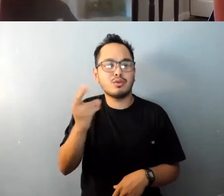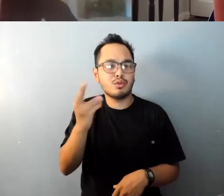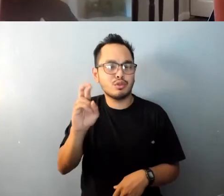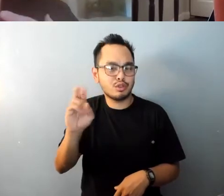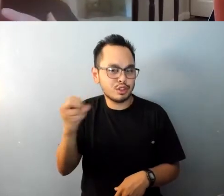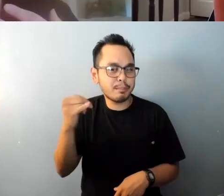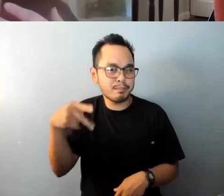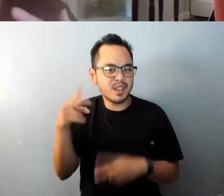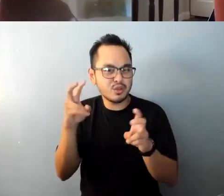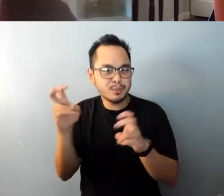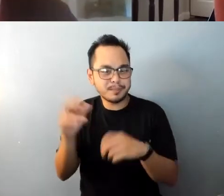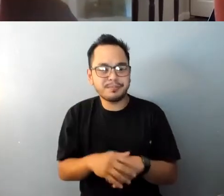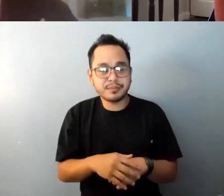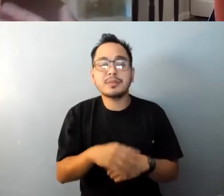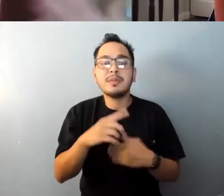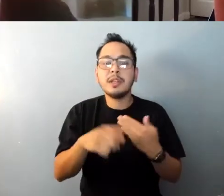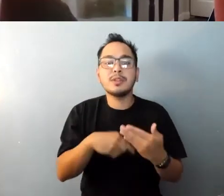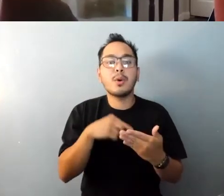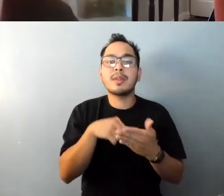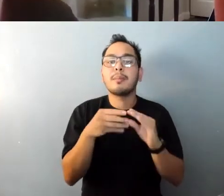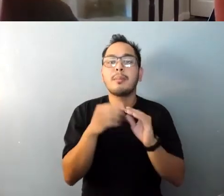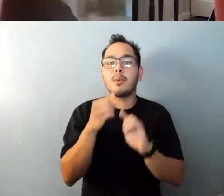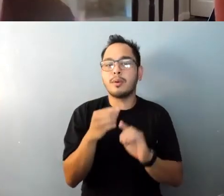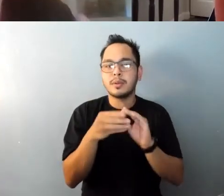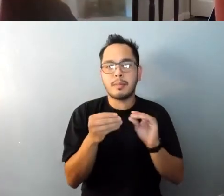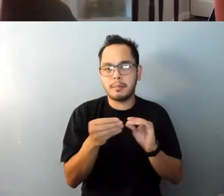And it was supposed to be painless, they go to sleep and they wake up and there's a beautiful